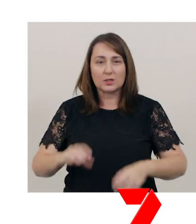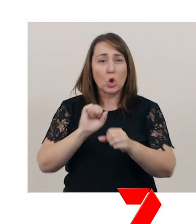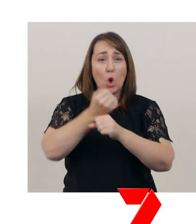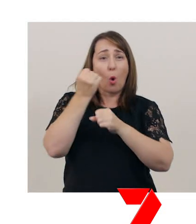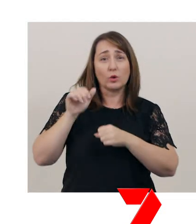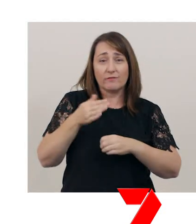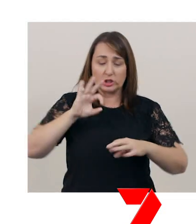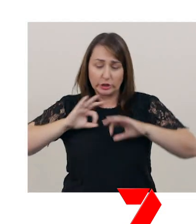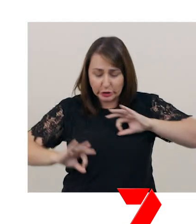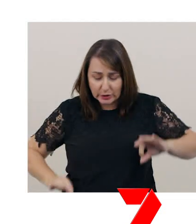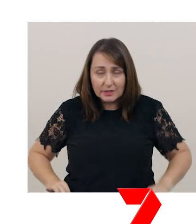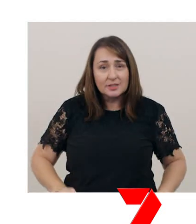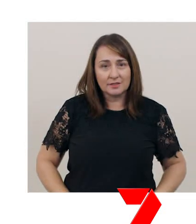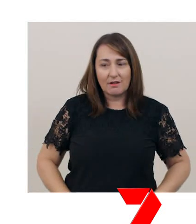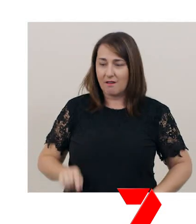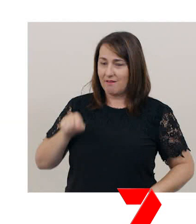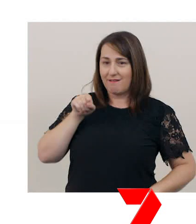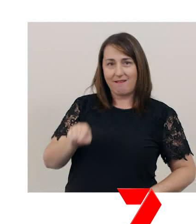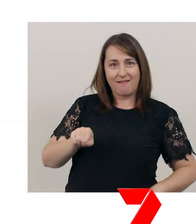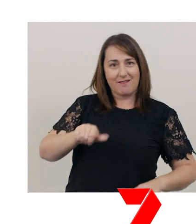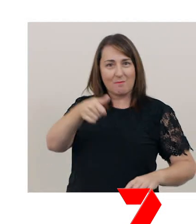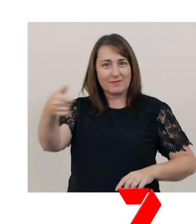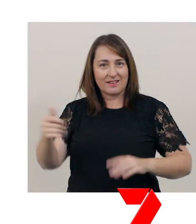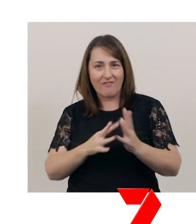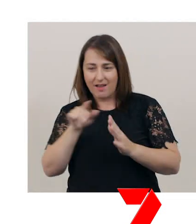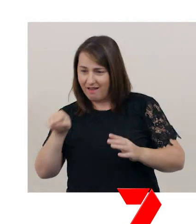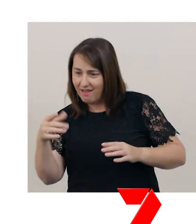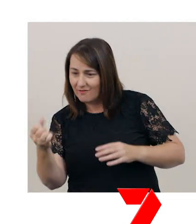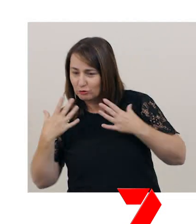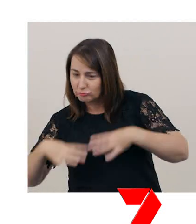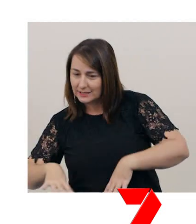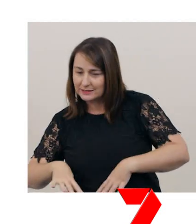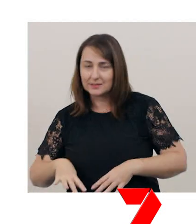appeared beside the fire. For her feet, a pair of golden satin slippers,